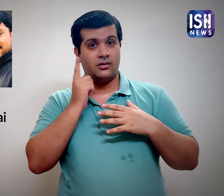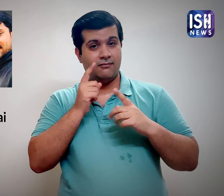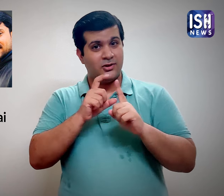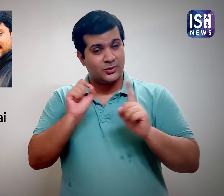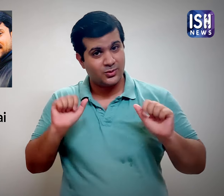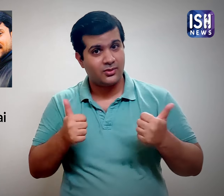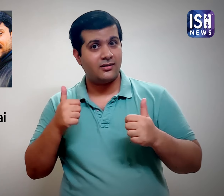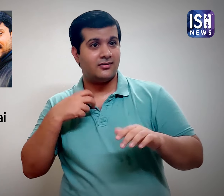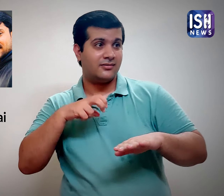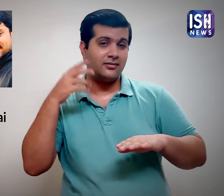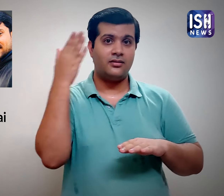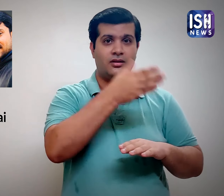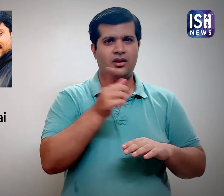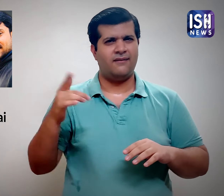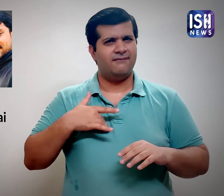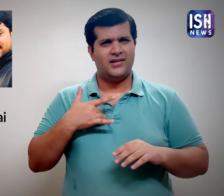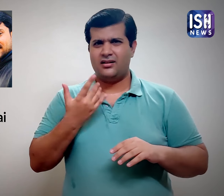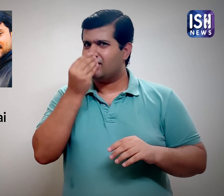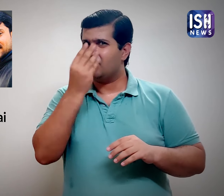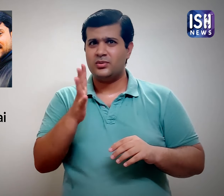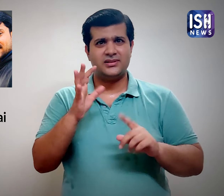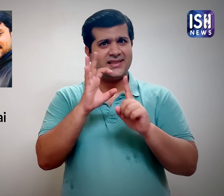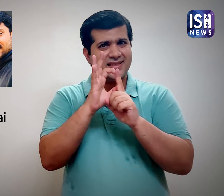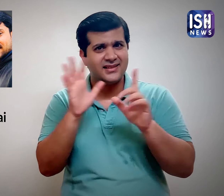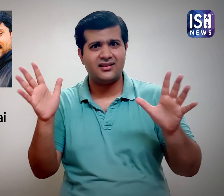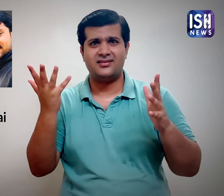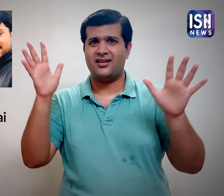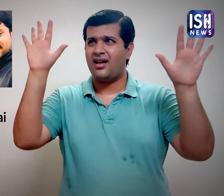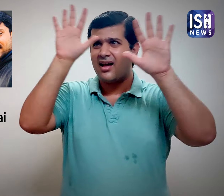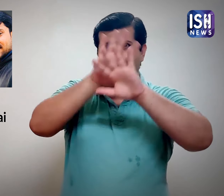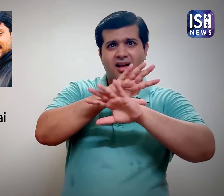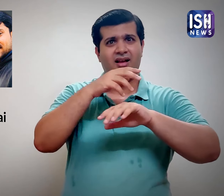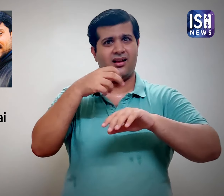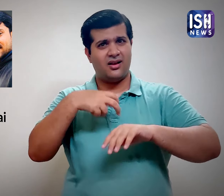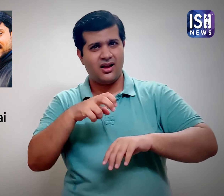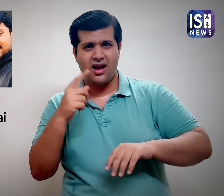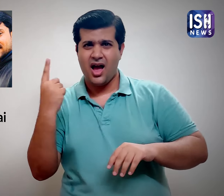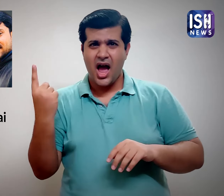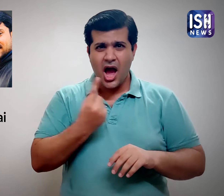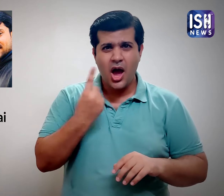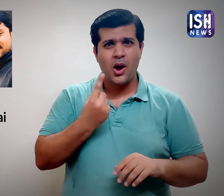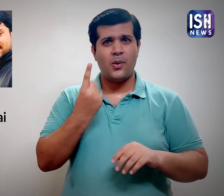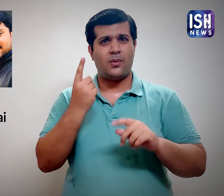A Deaf man walked all the way home. It was extremely difficult to walk in the dark, all alone,